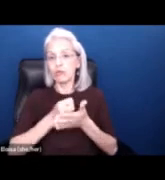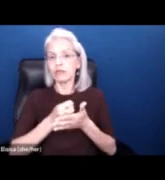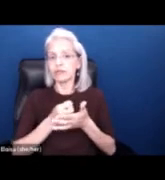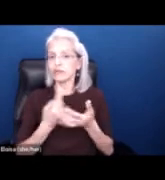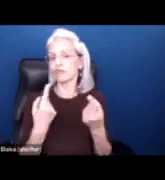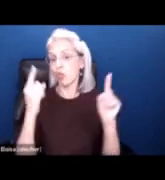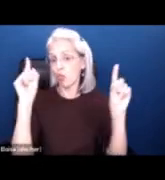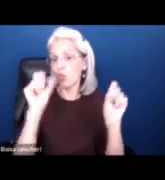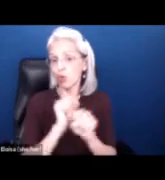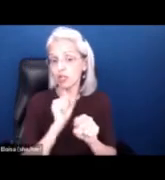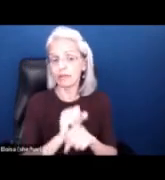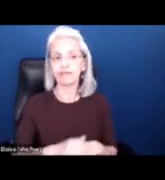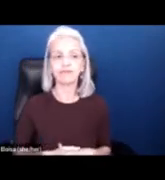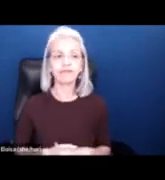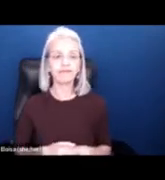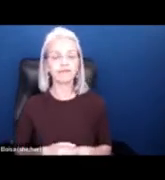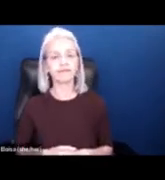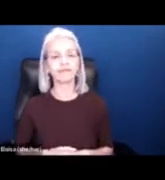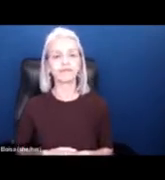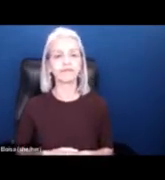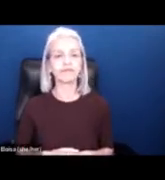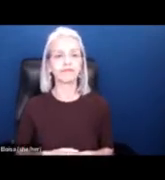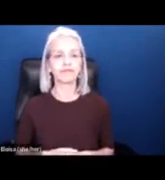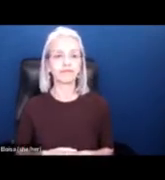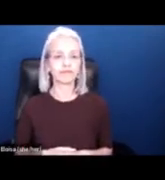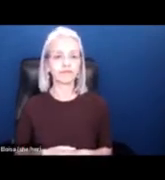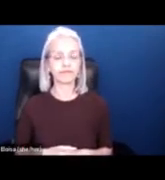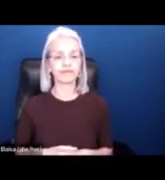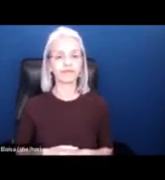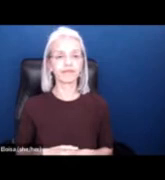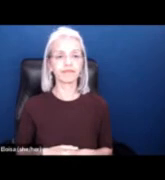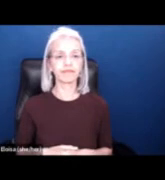Next slide please. It is